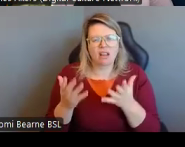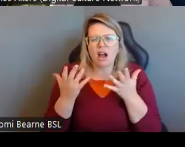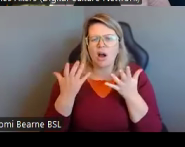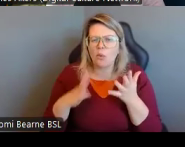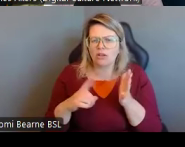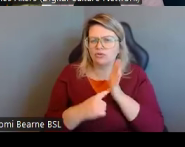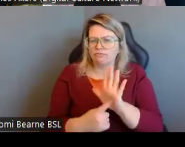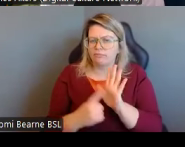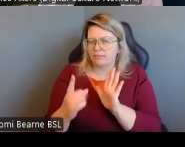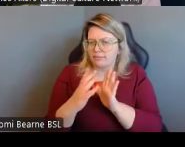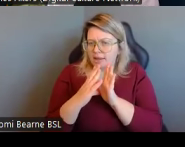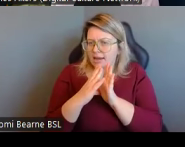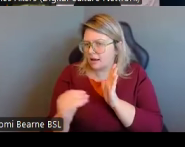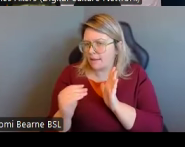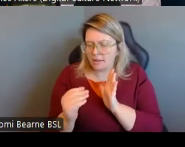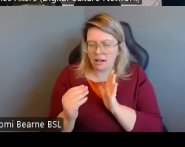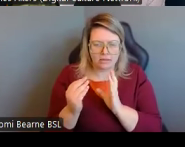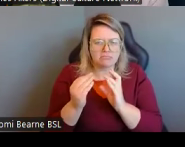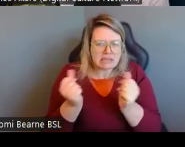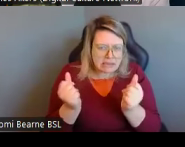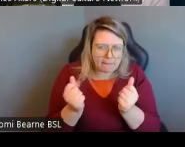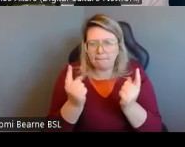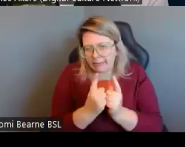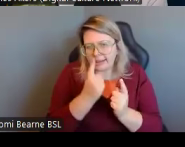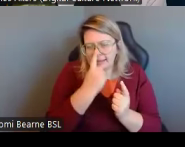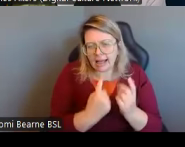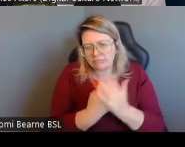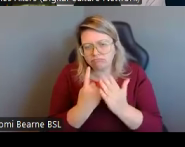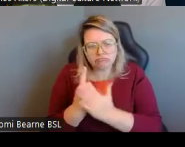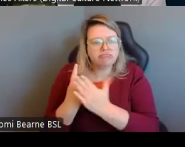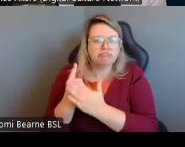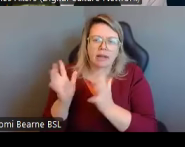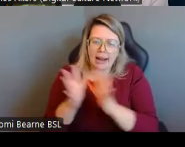of some types of things that you might do to bring some of that data together.